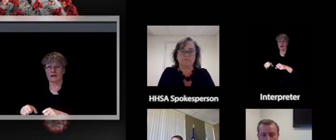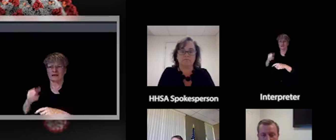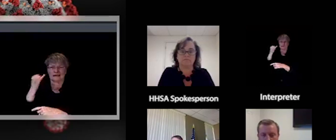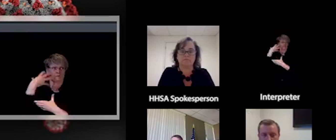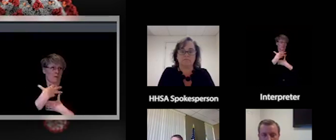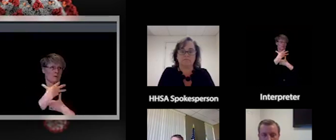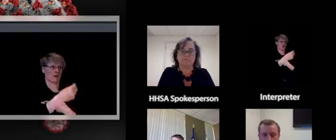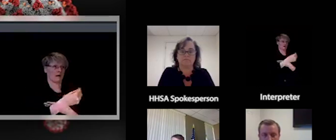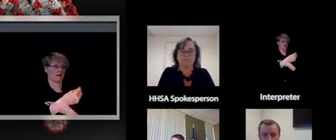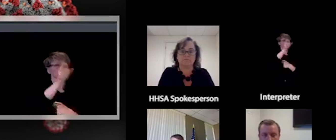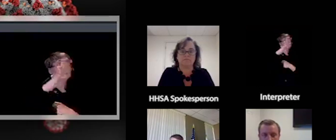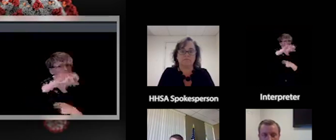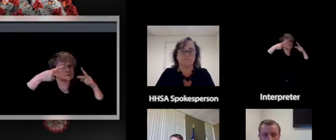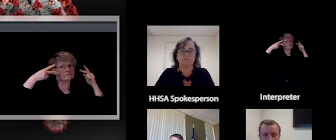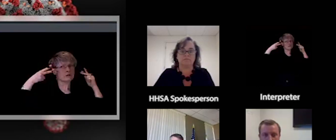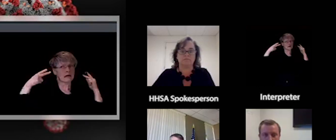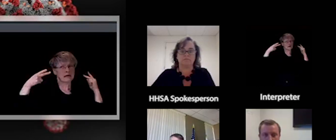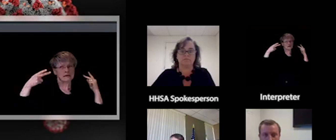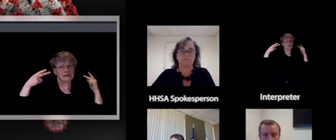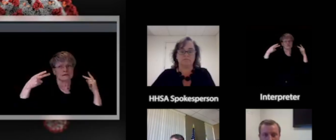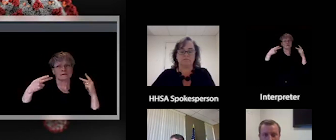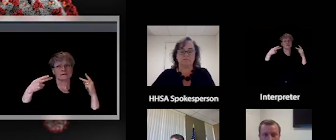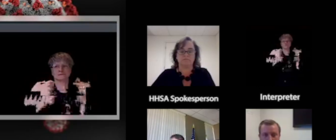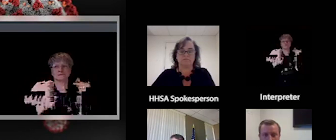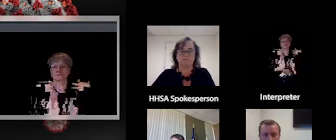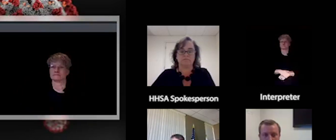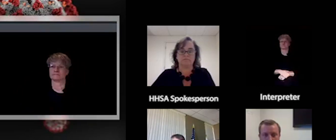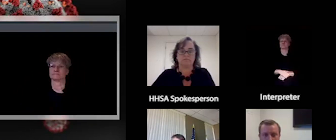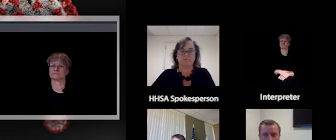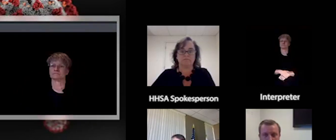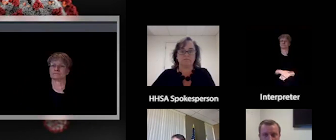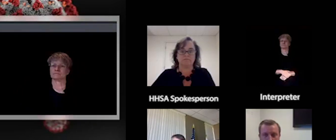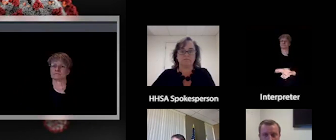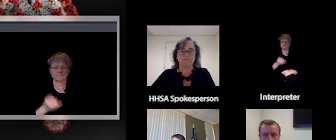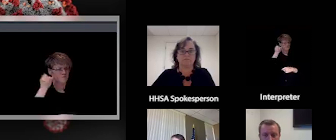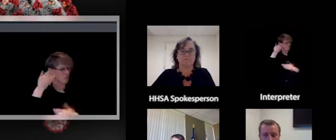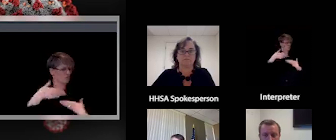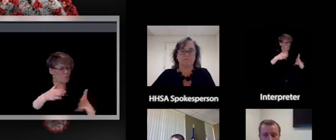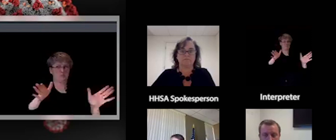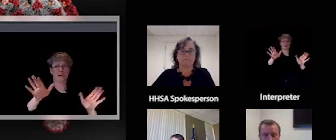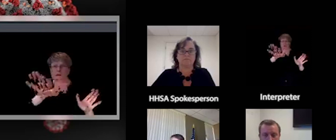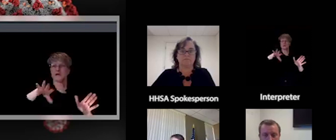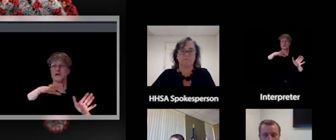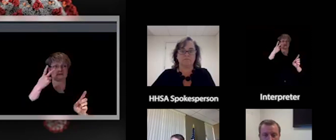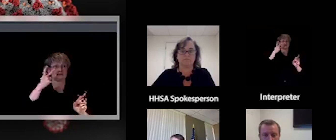And, we need to wear face coverings when we go out in public around other people. Especially,